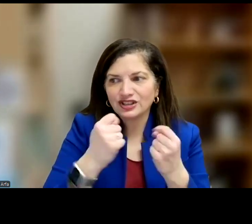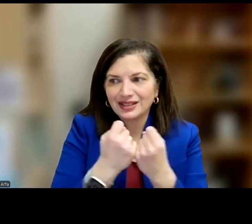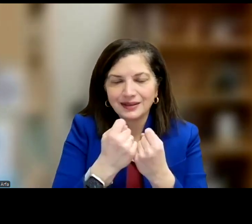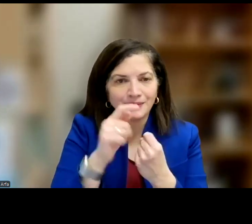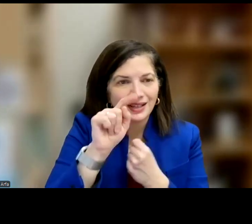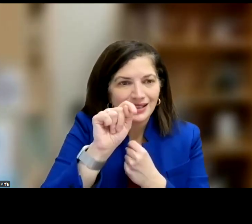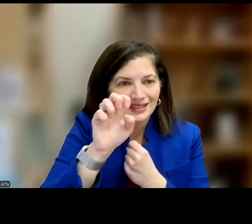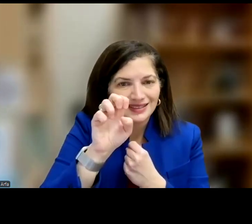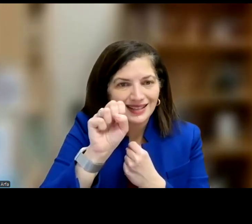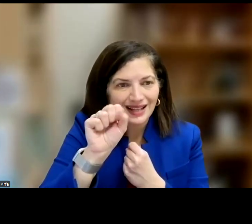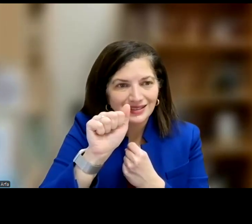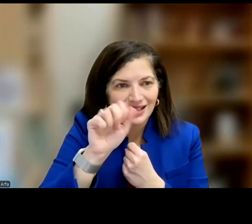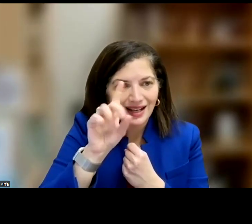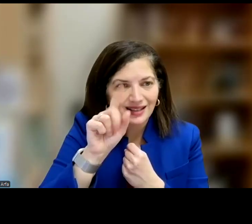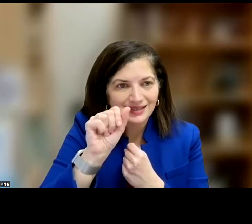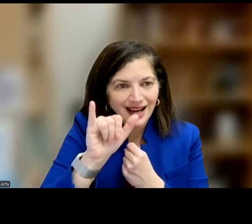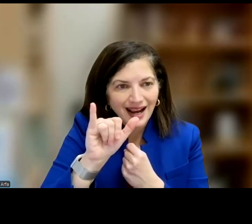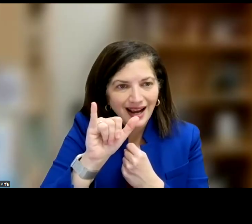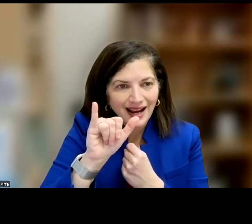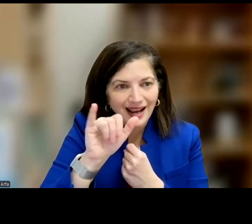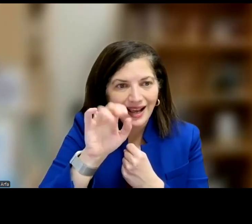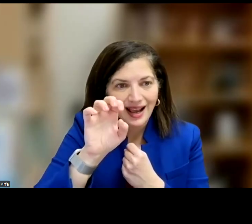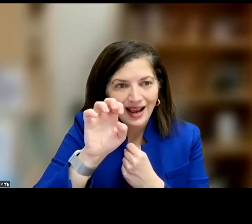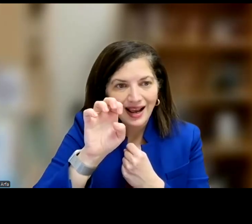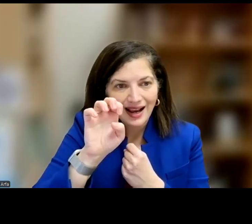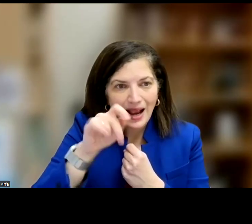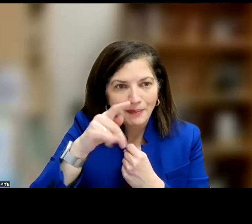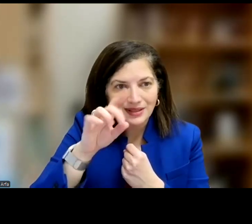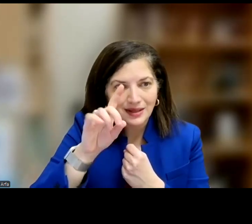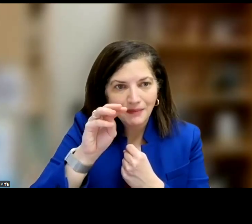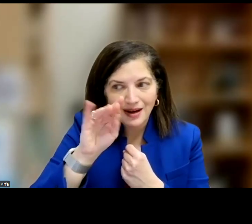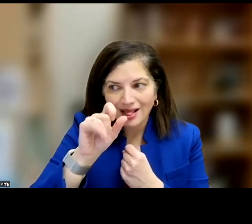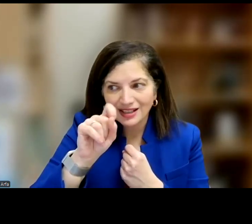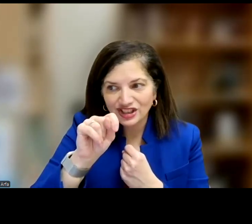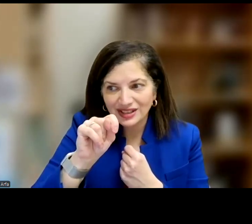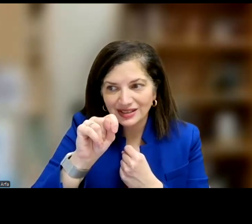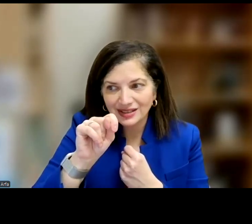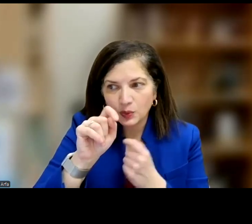13:06:37 thanks to the CDPH team, Tessa Day, 13:06:39 an epidemiologist